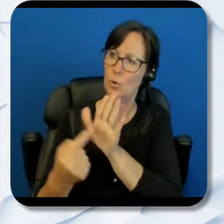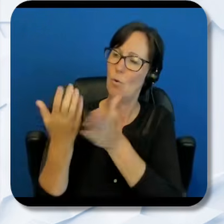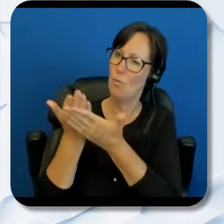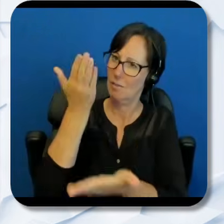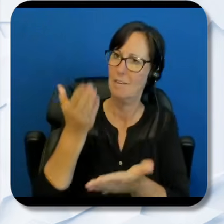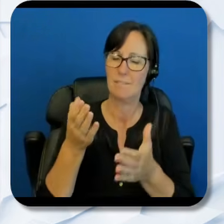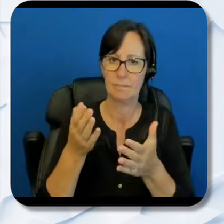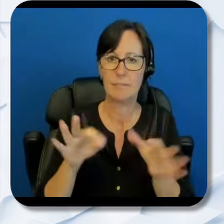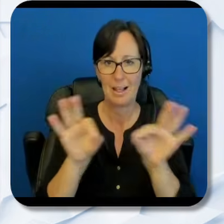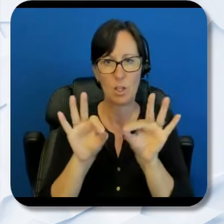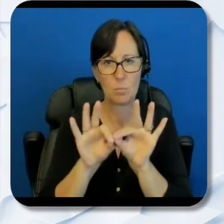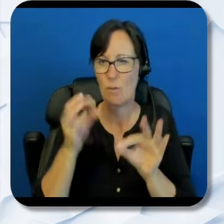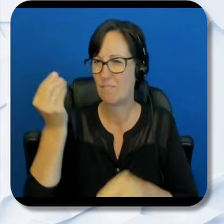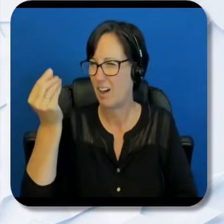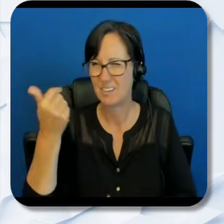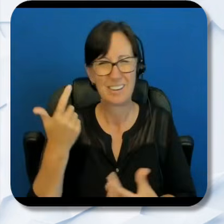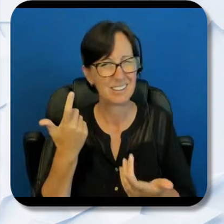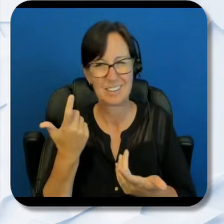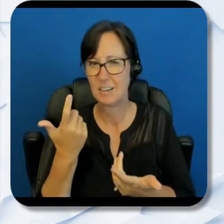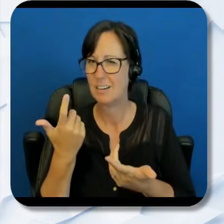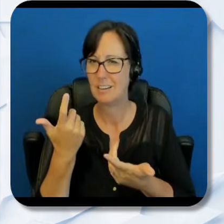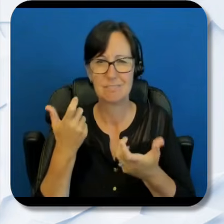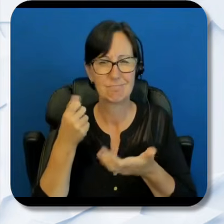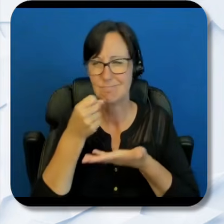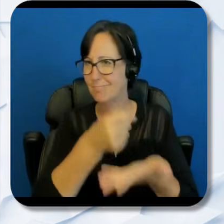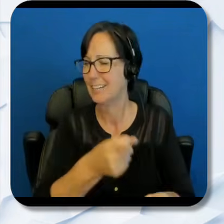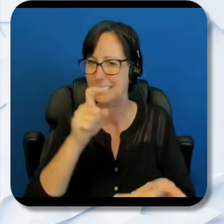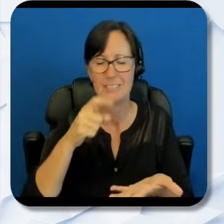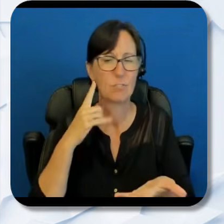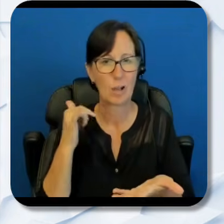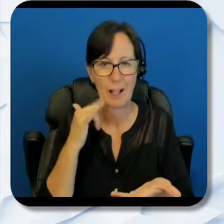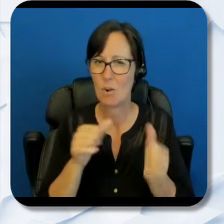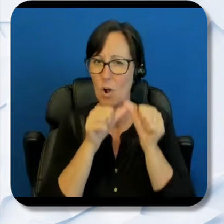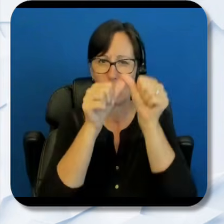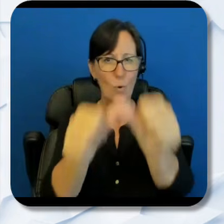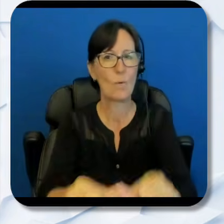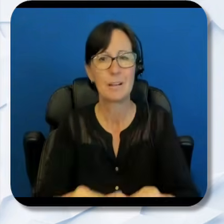is, and necessary to have, you know, ongoing here in California, particularly as we think